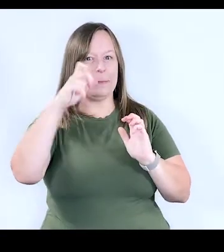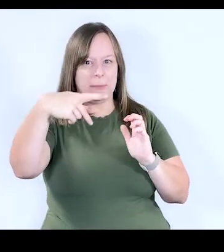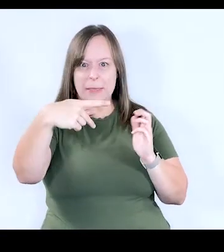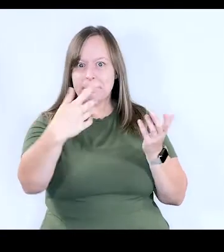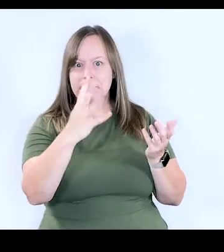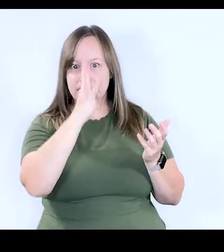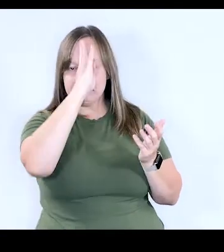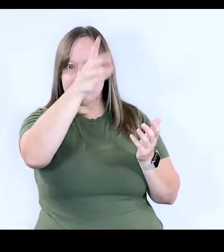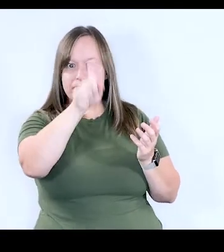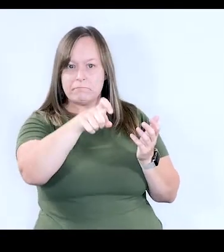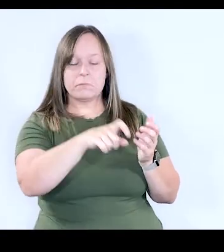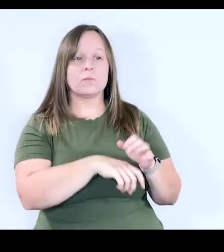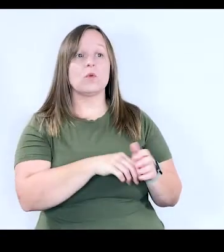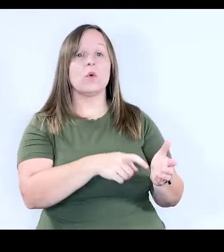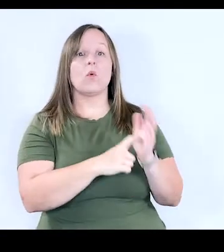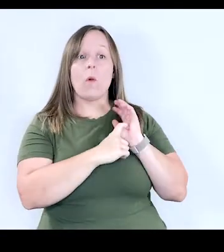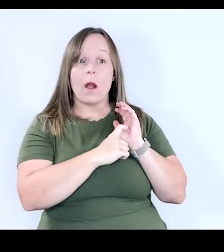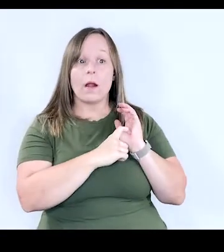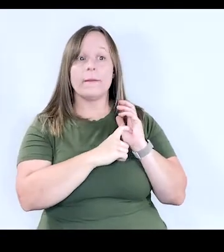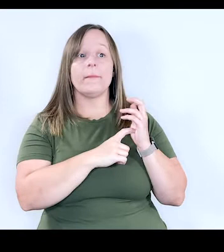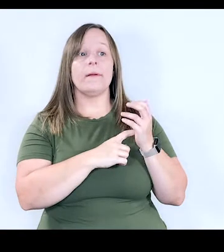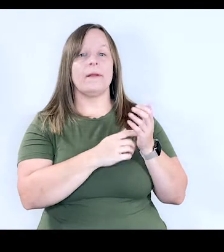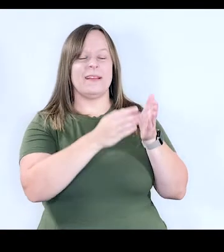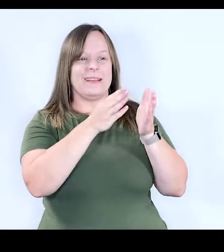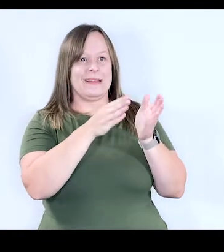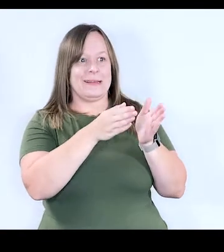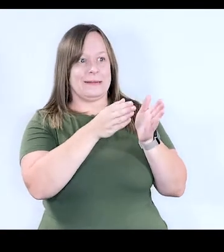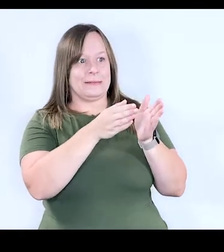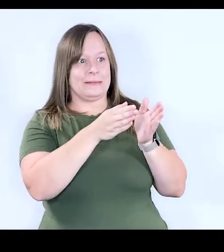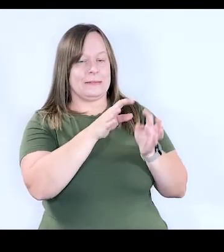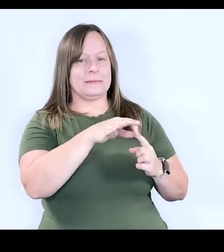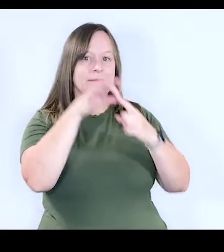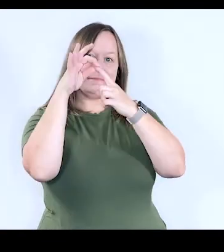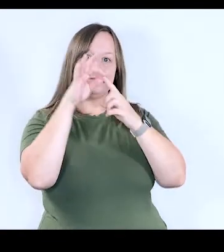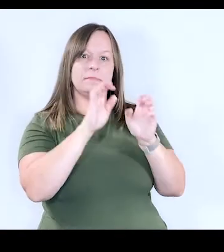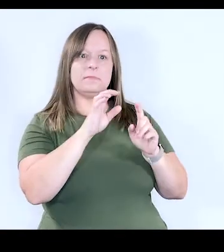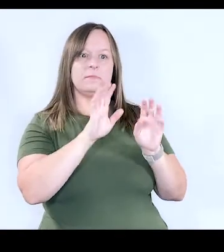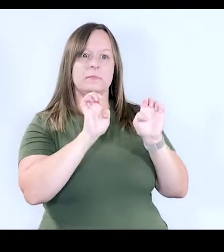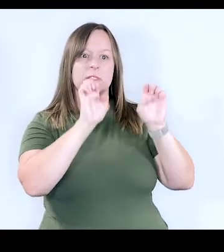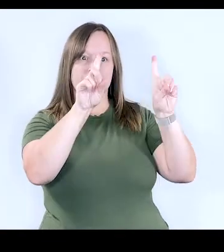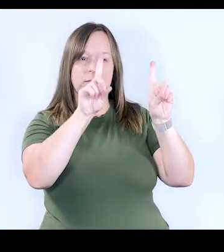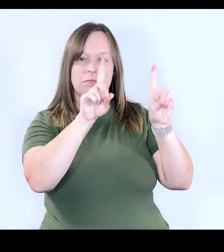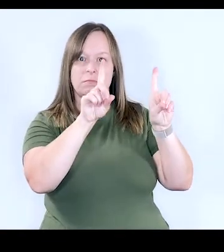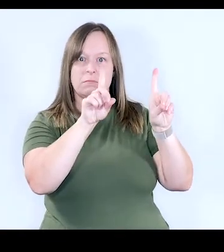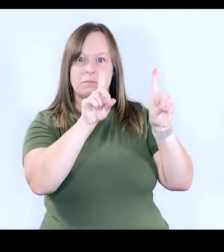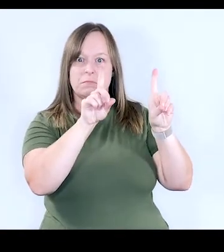the IEP. This requirement to individualize these special education services and supports to meet